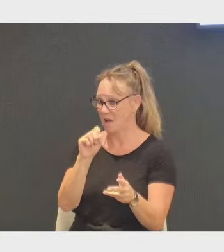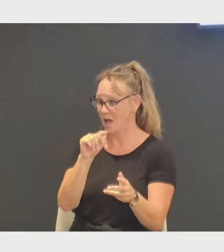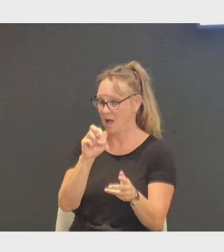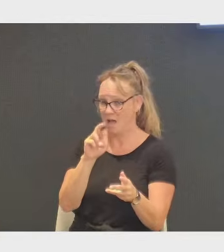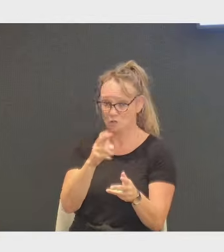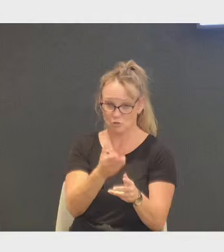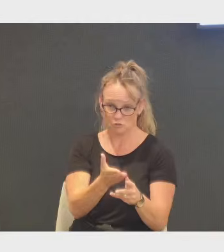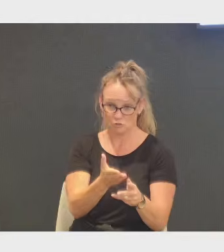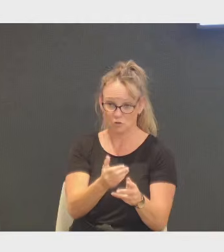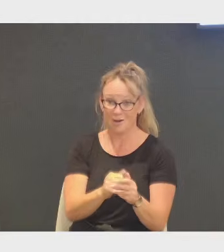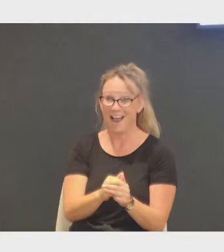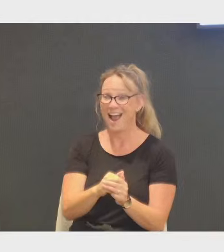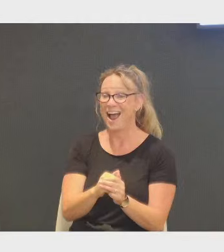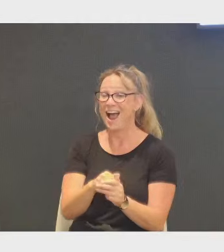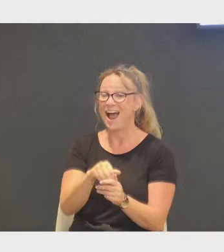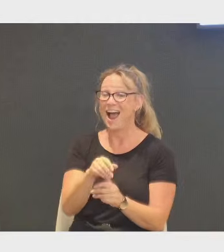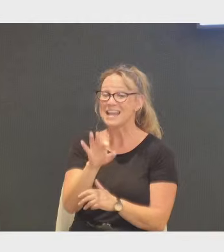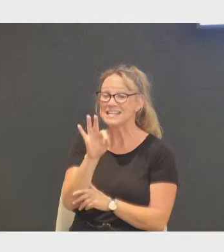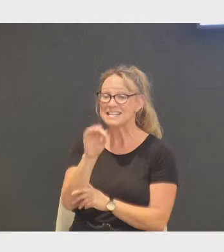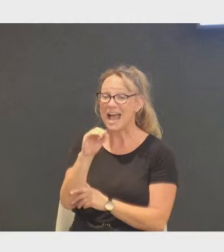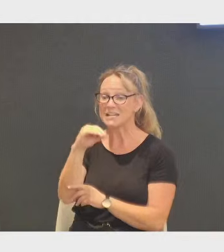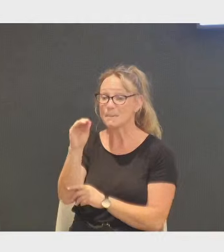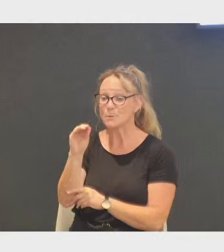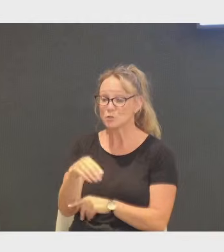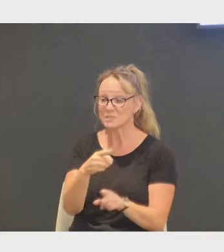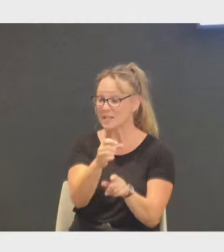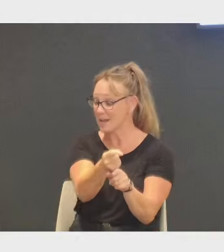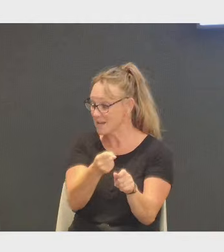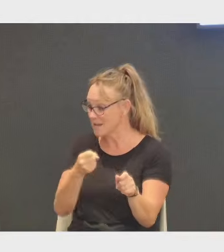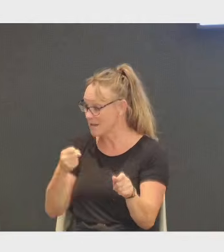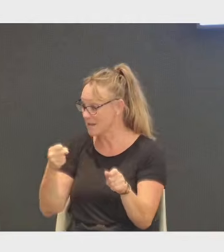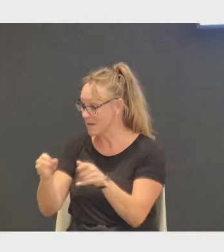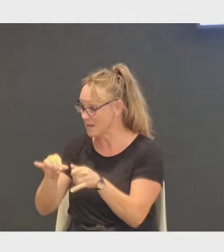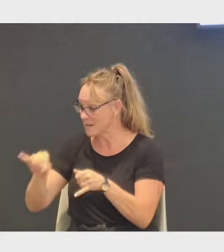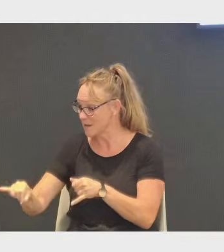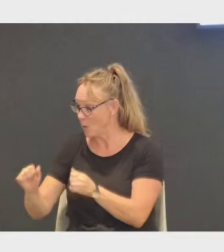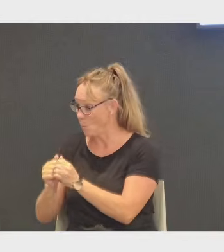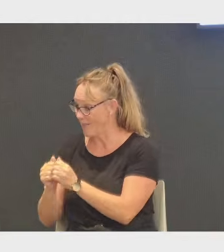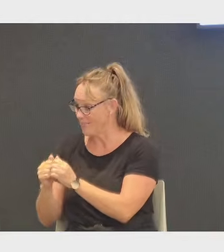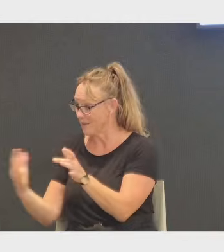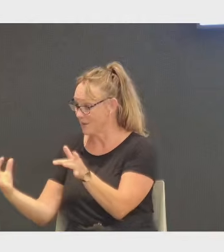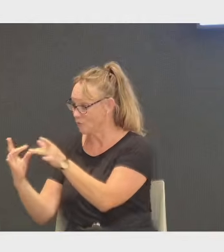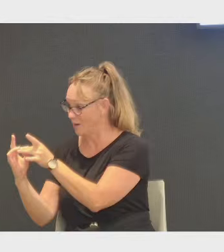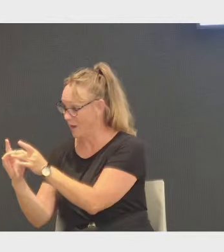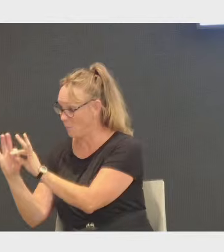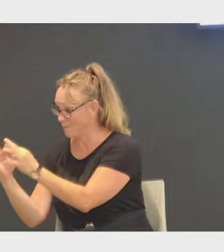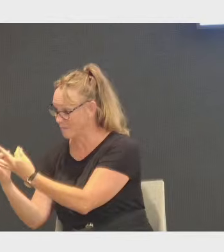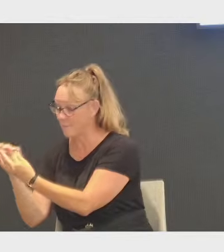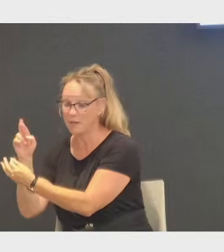care achieve permanency through reunification or kinship placement or adoption. And it's important